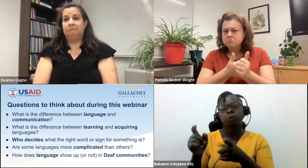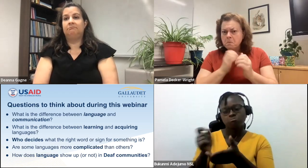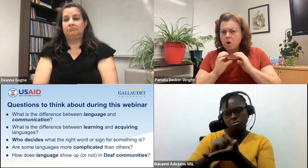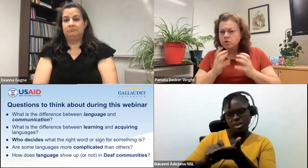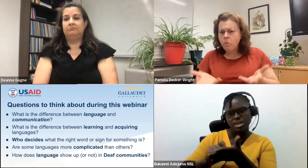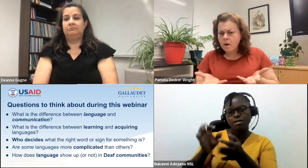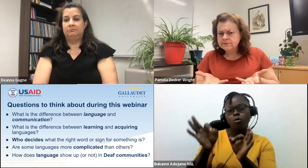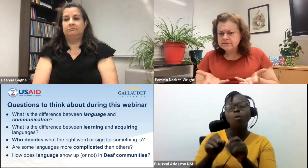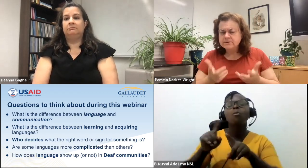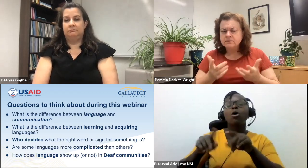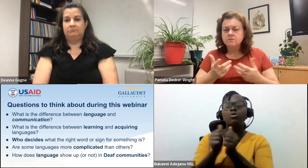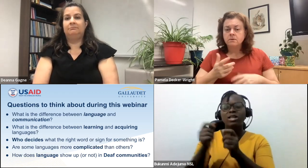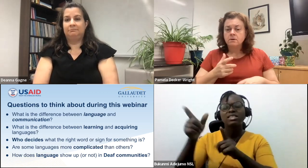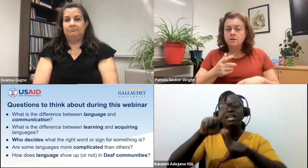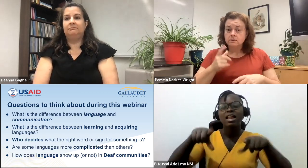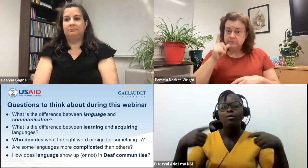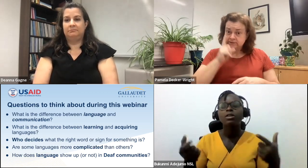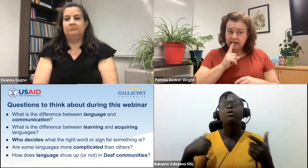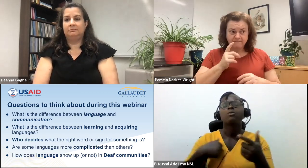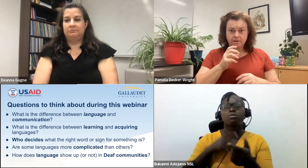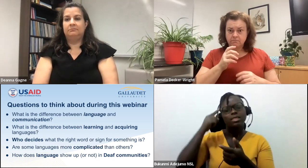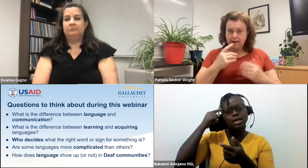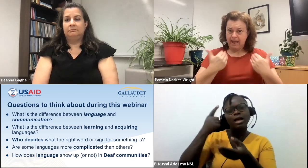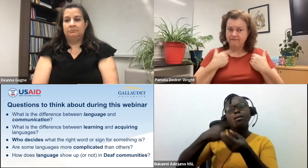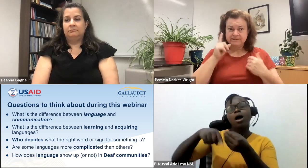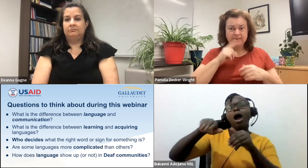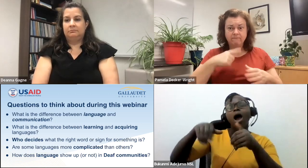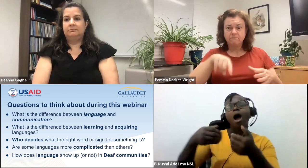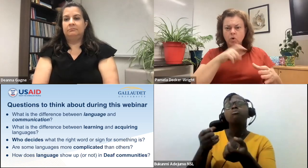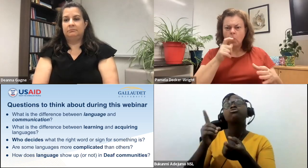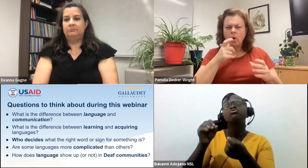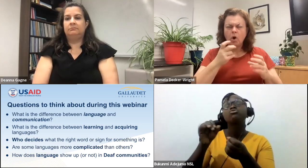Where are they not used? What is some of the intention for the communication.